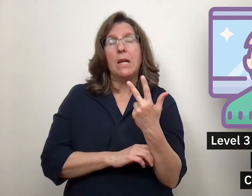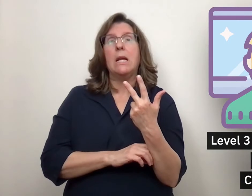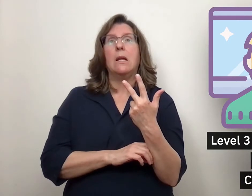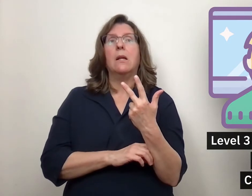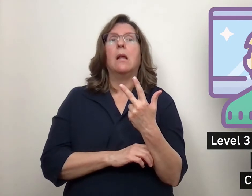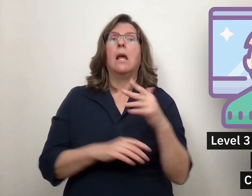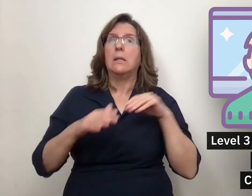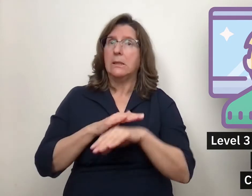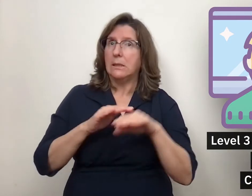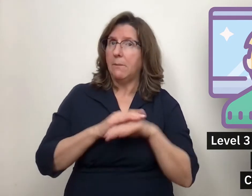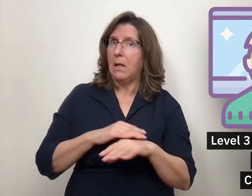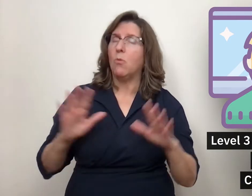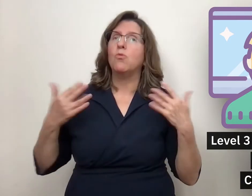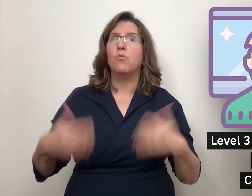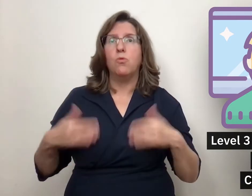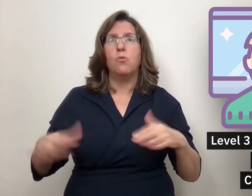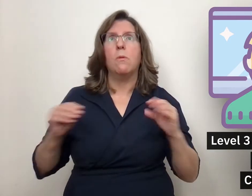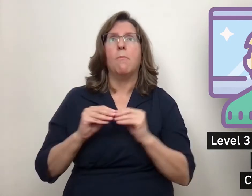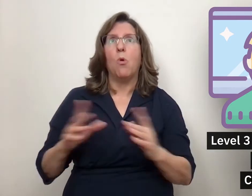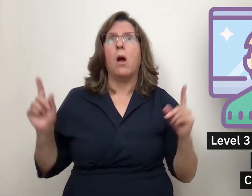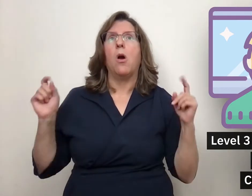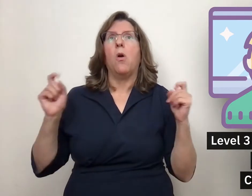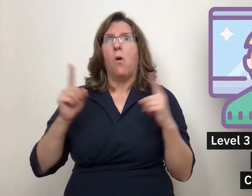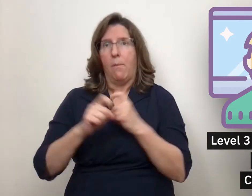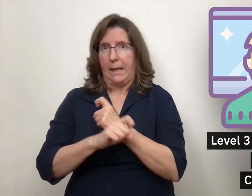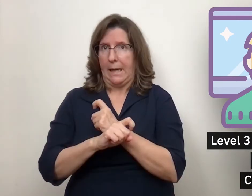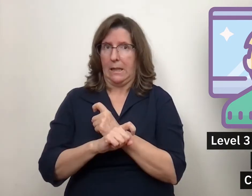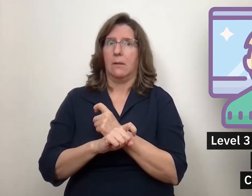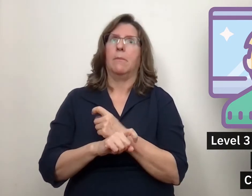Developing level 3 accessibility is very complex.